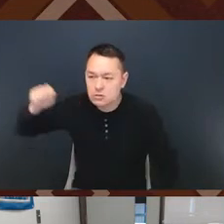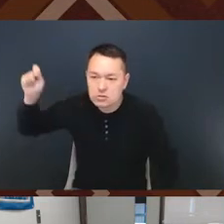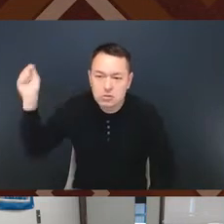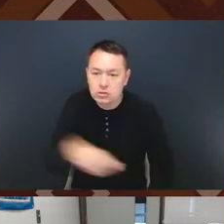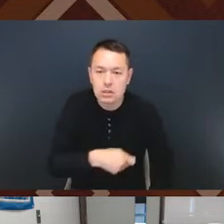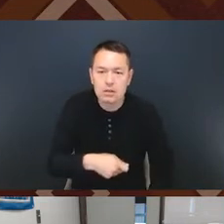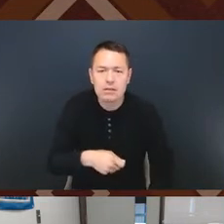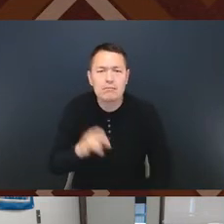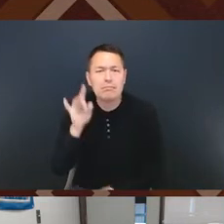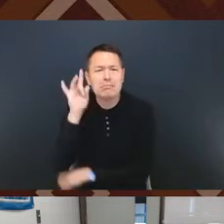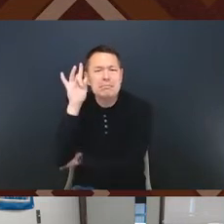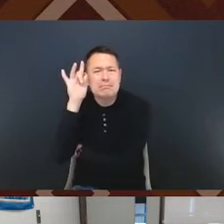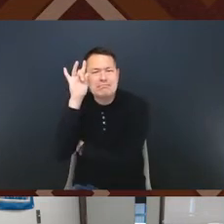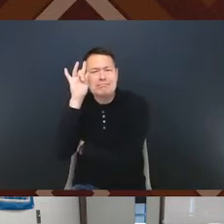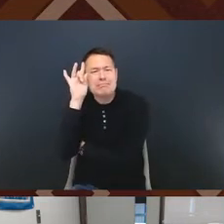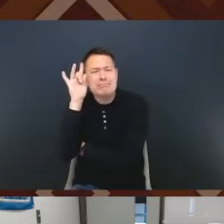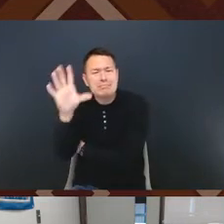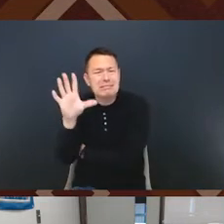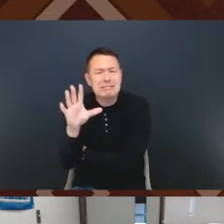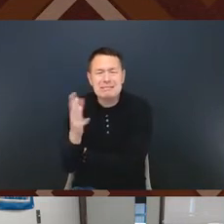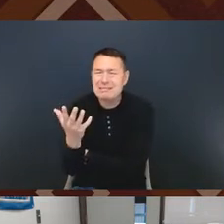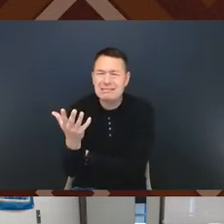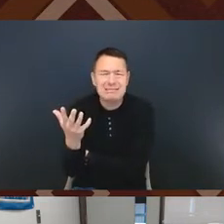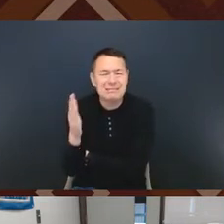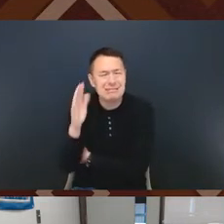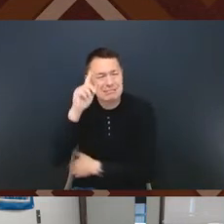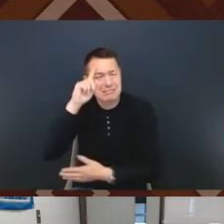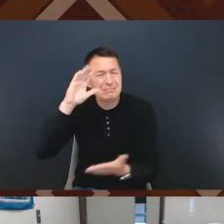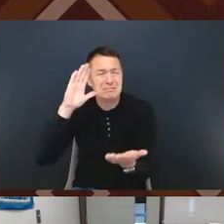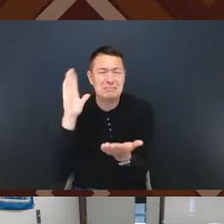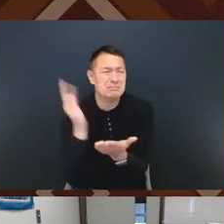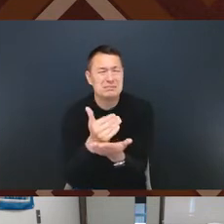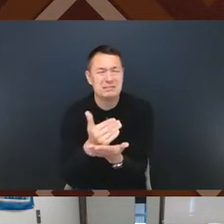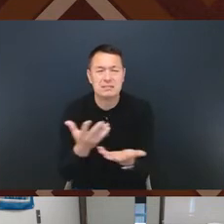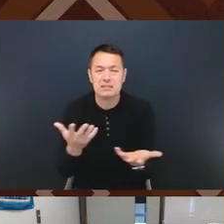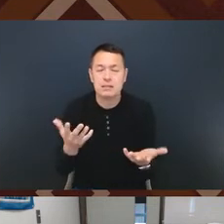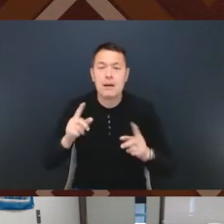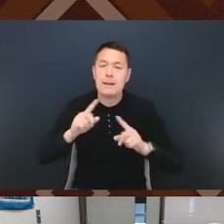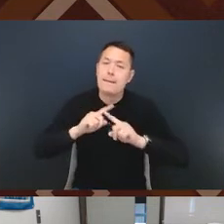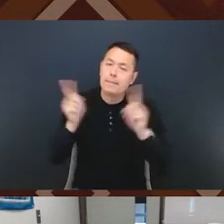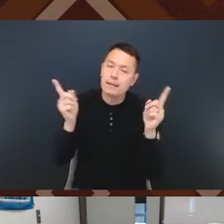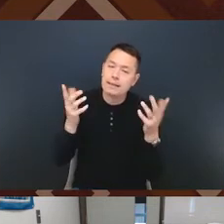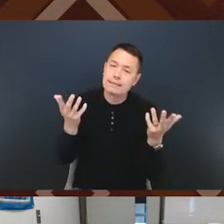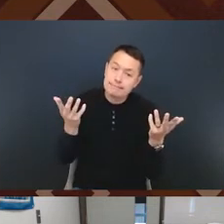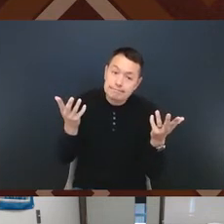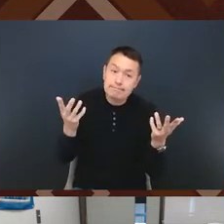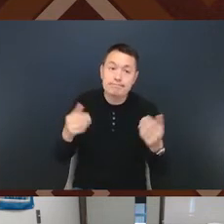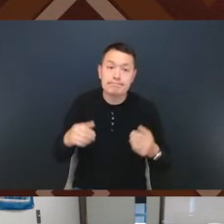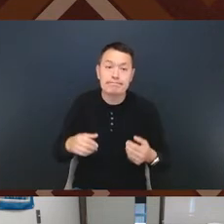that's just so far out. But I guess we have enough sick people